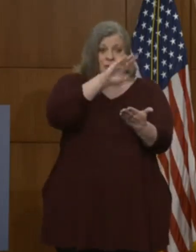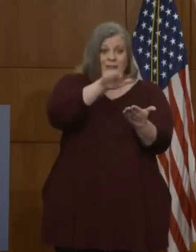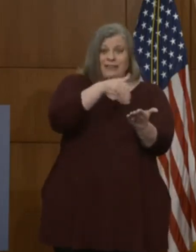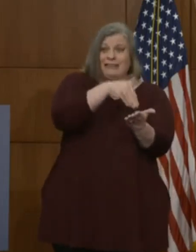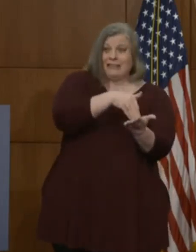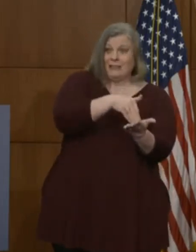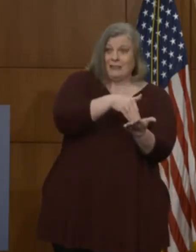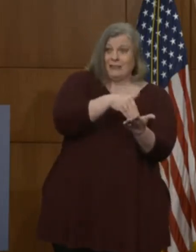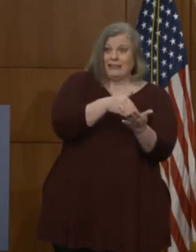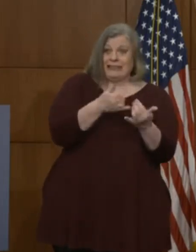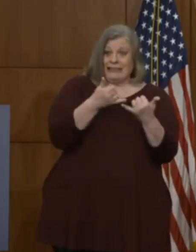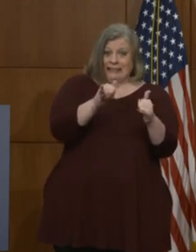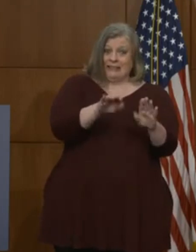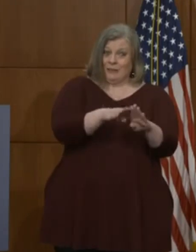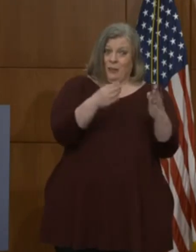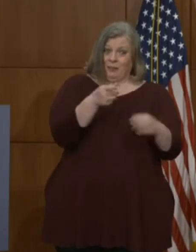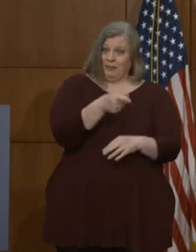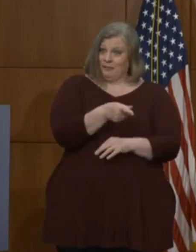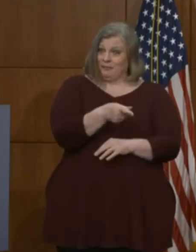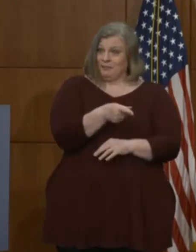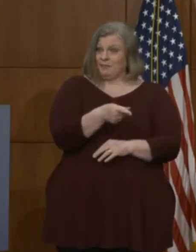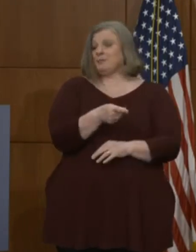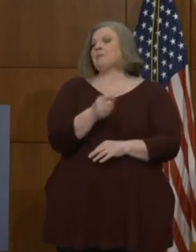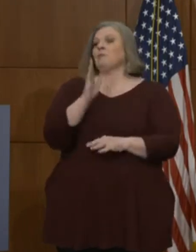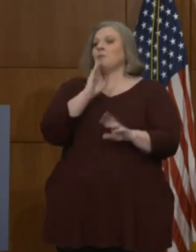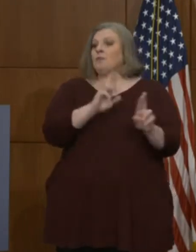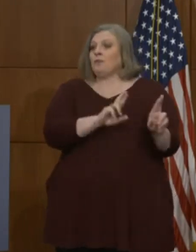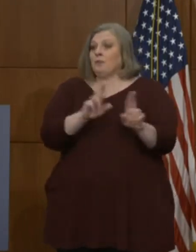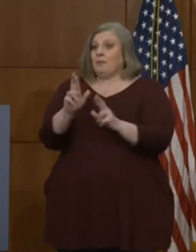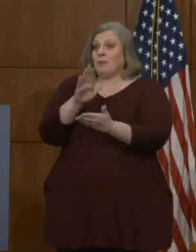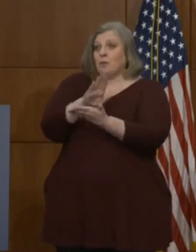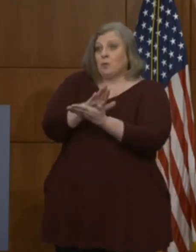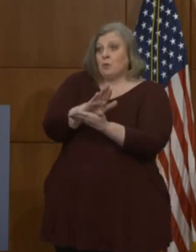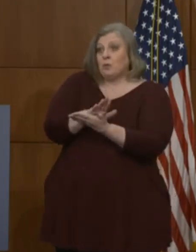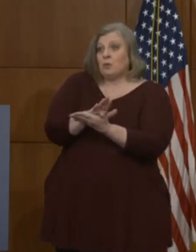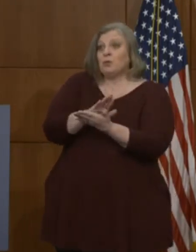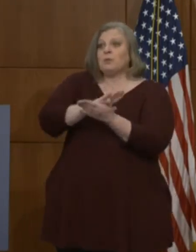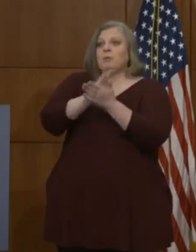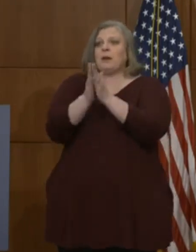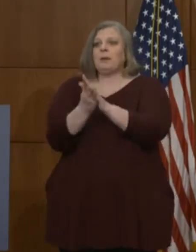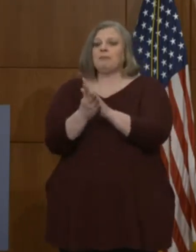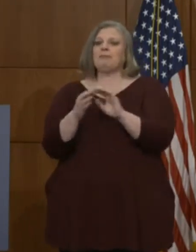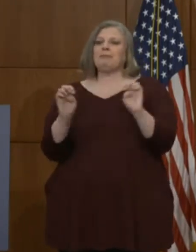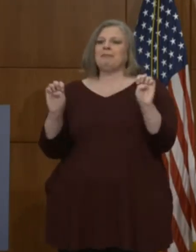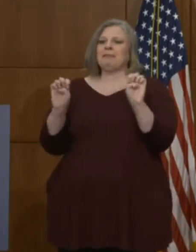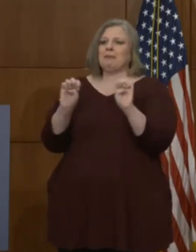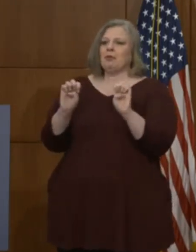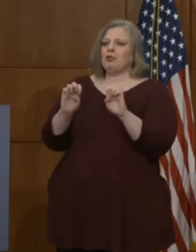ASSISTANCE TO THE CENTERS THAT HAVE REMAINED OPEN. WE WILL HAVE REMAINED OPEN. WE WILL PREPARE SCHOOLS TO ACT AS PREPARE SCHOOLS TO ACT AS EMERGENCY CHILD CARE CENTERS